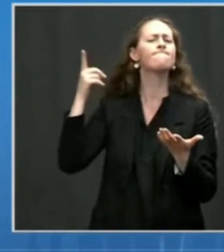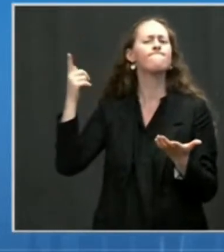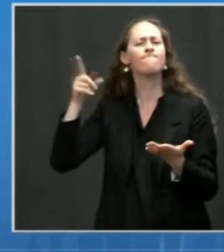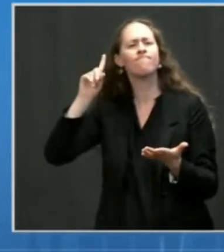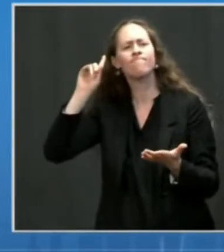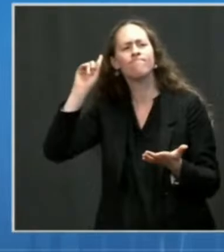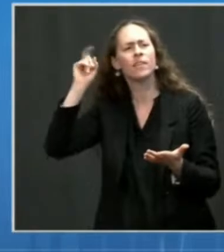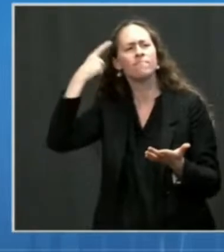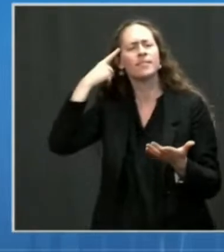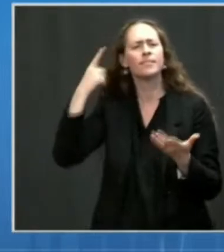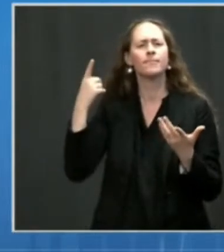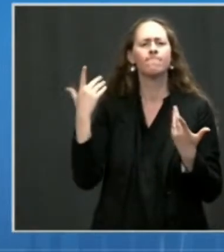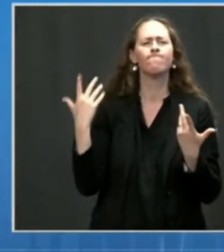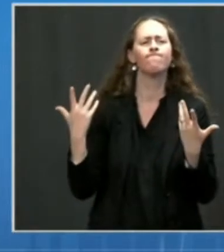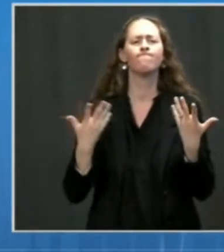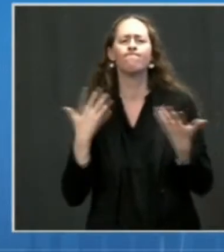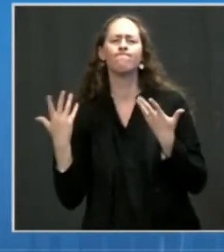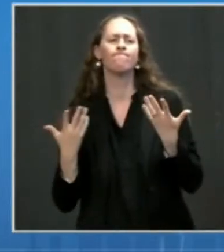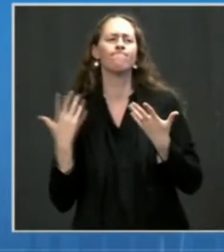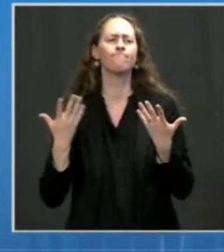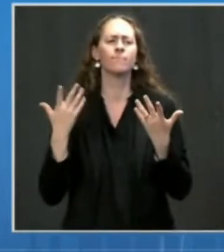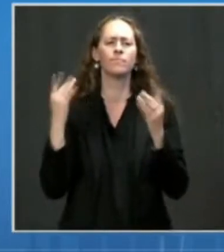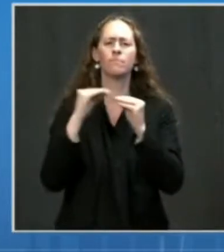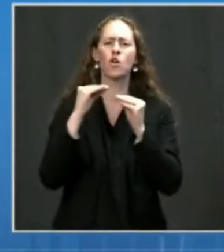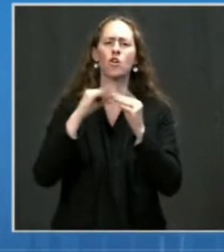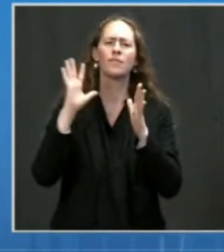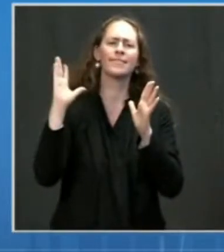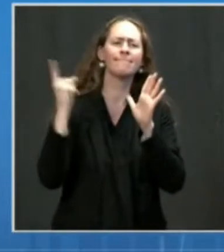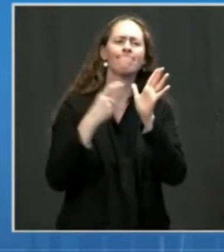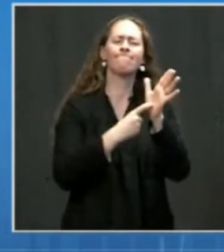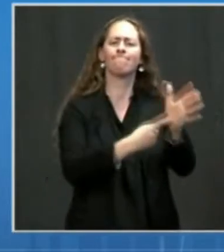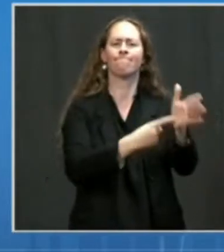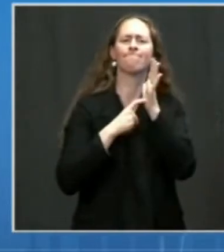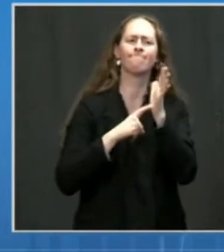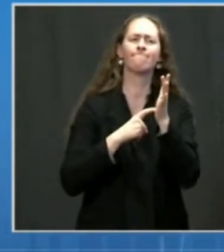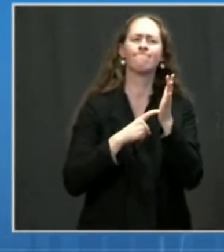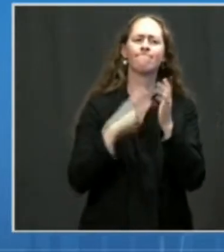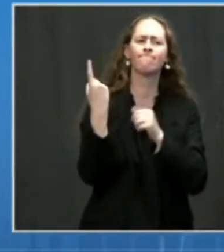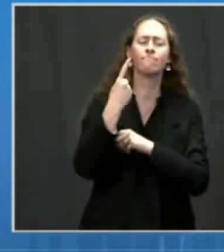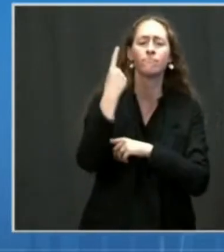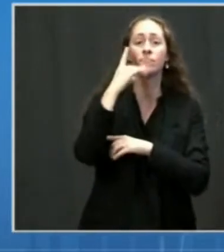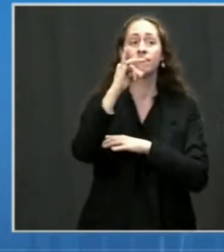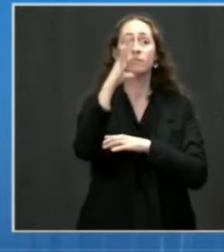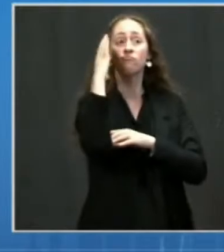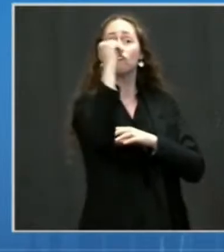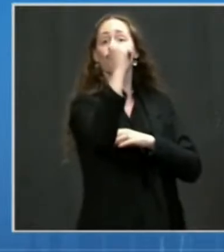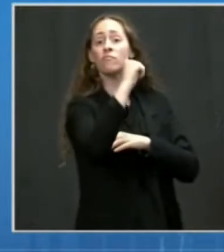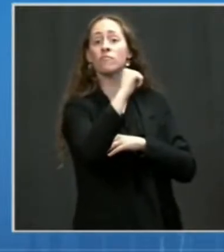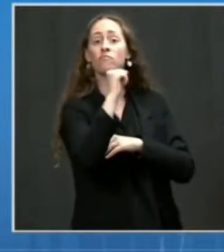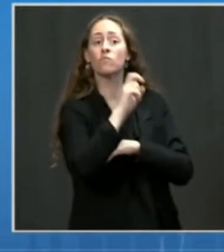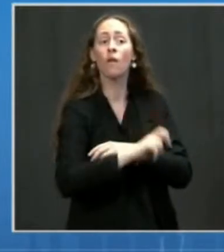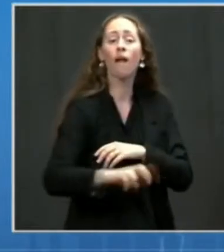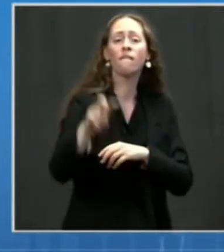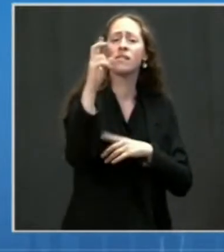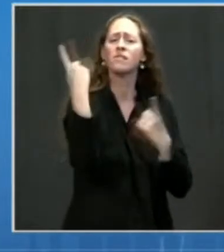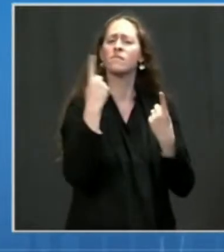YOU. WHY ISN'T THE FEDERAL GOVERNMENT GOING FURTHER ON